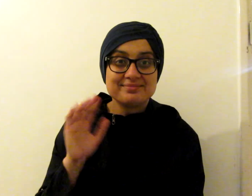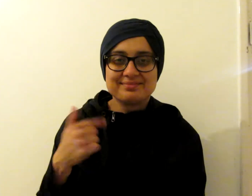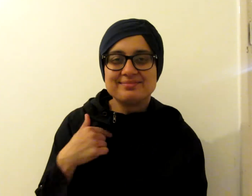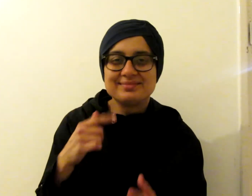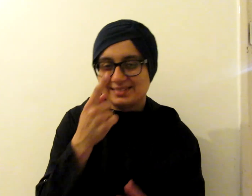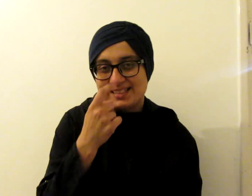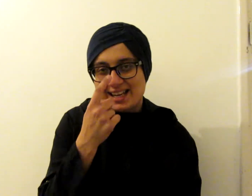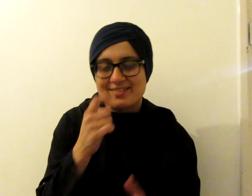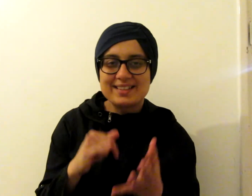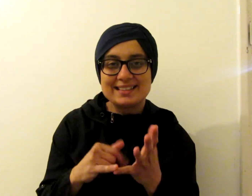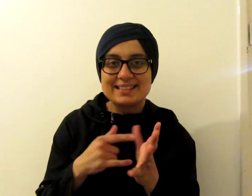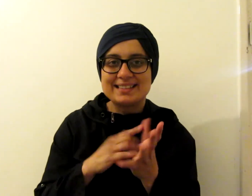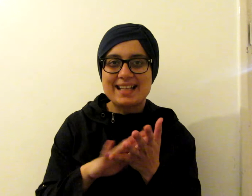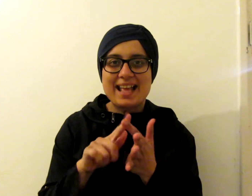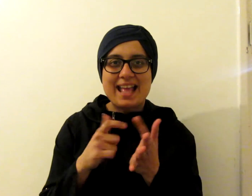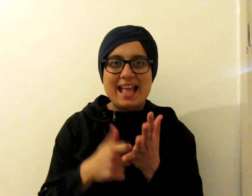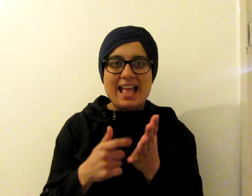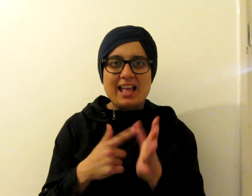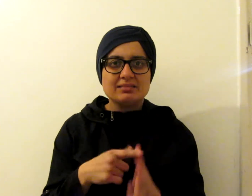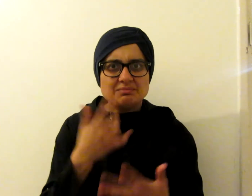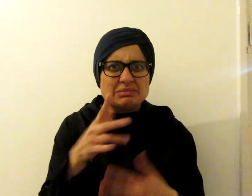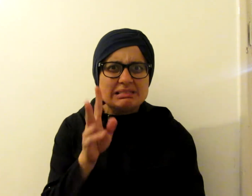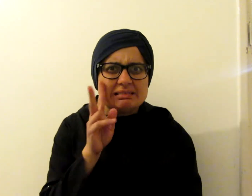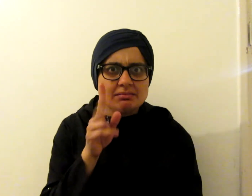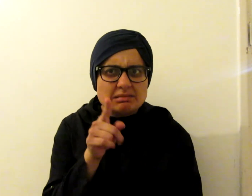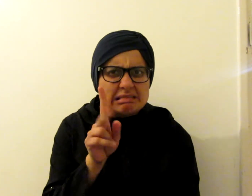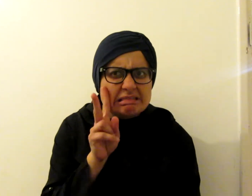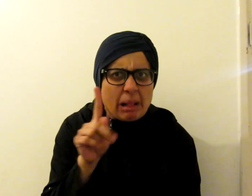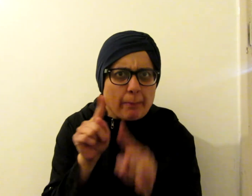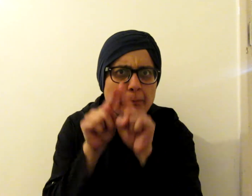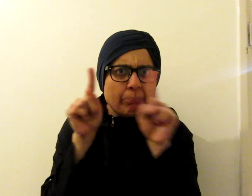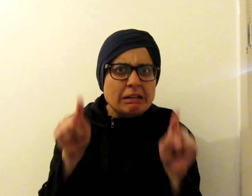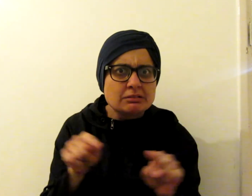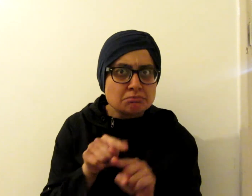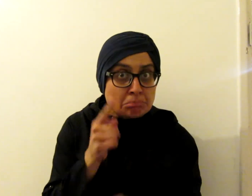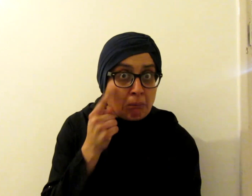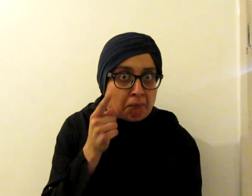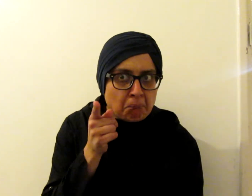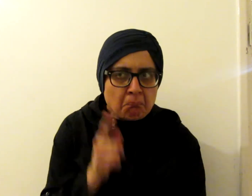Hello, my name is Sahera. Did you see the pictures? Have a looking.